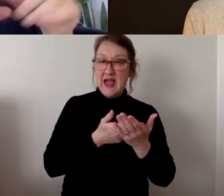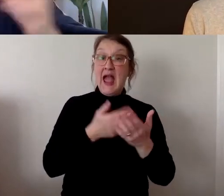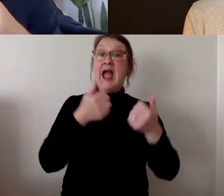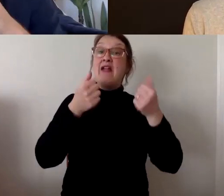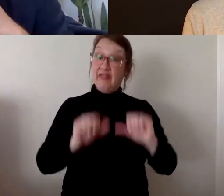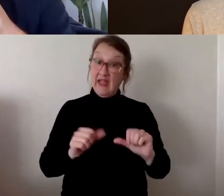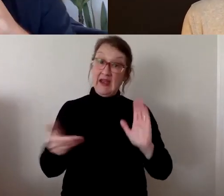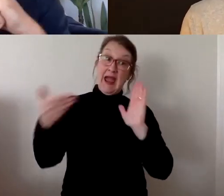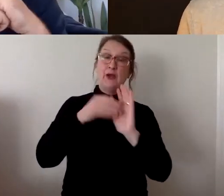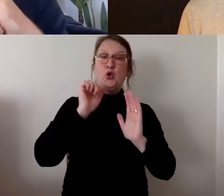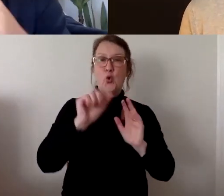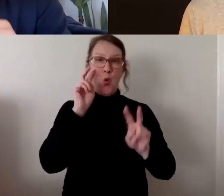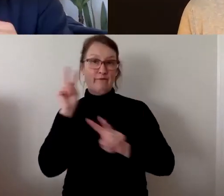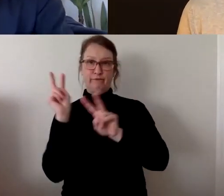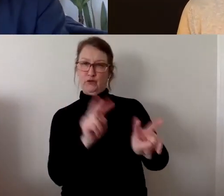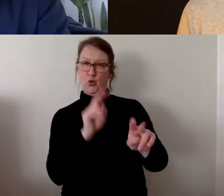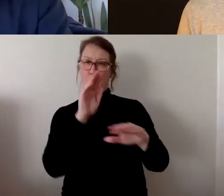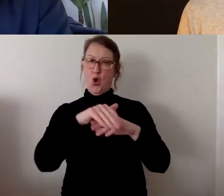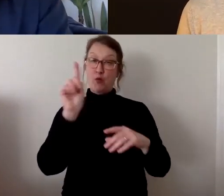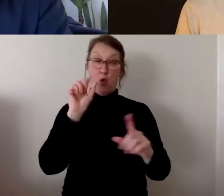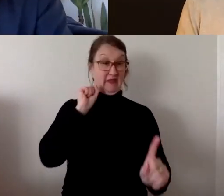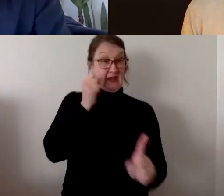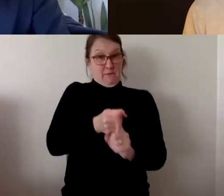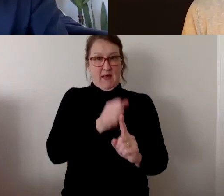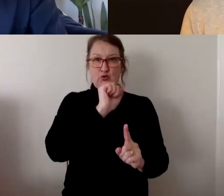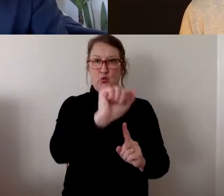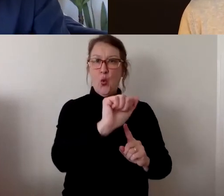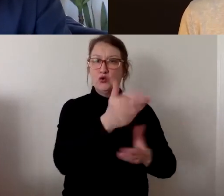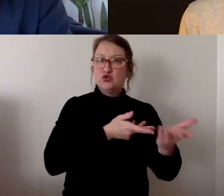One more question, George.